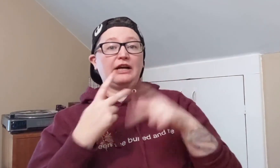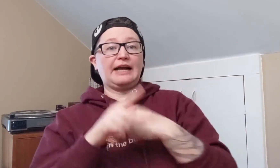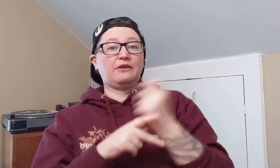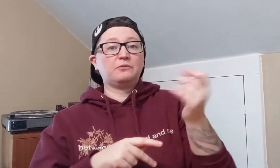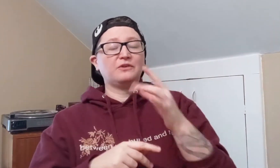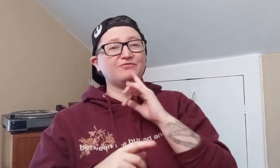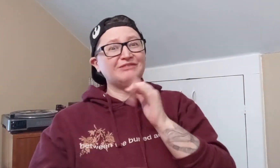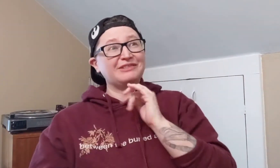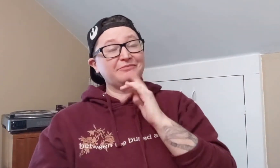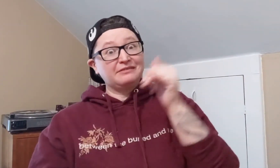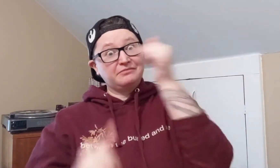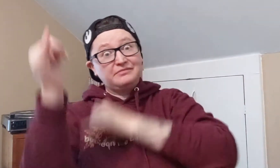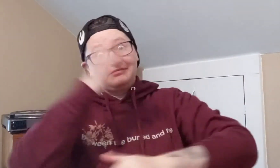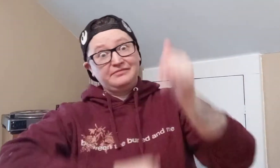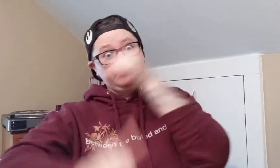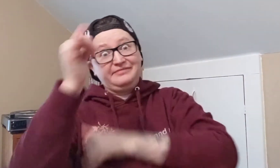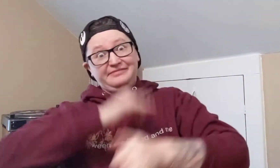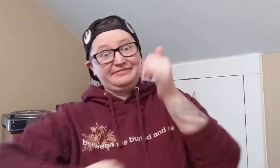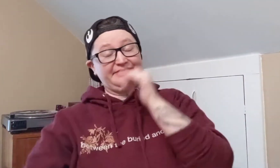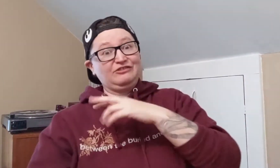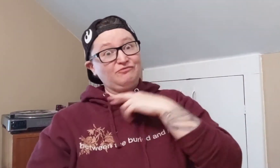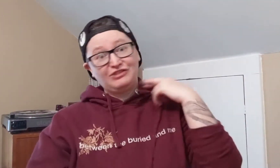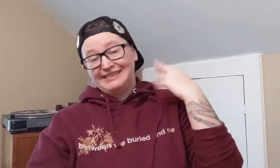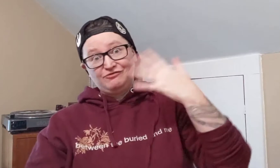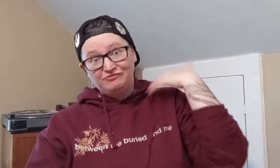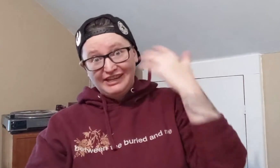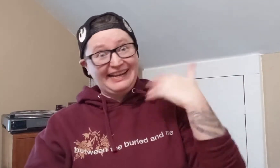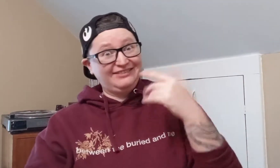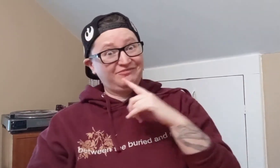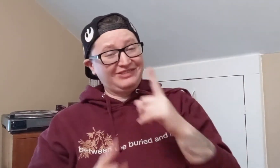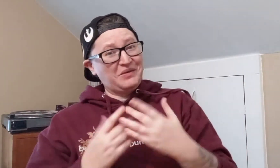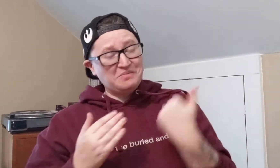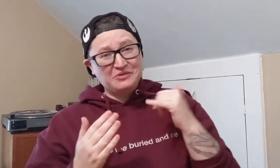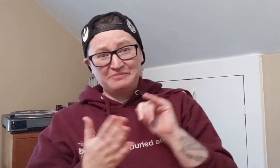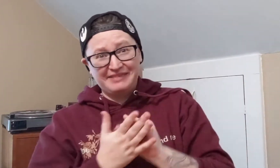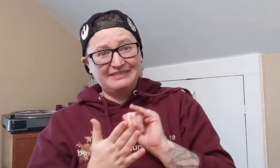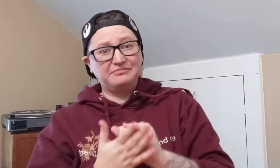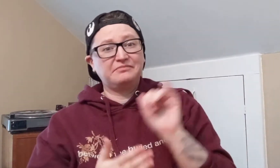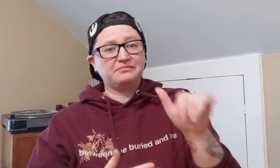so there is a third type of roll but it's like really really really risky crazy and